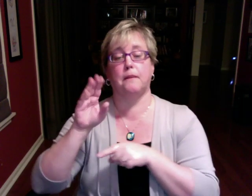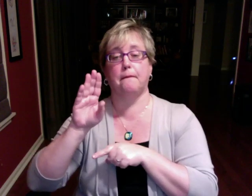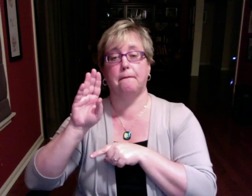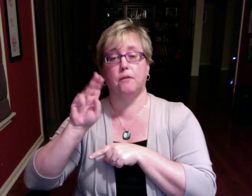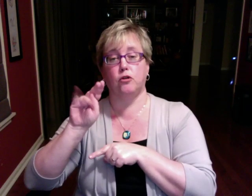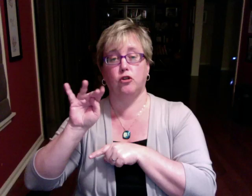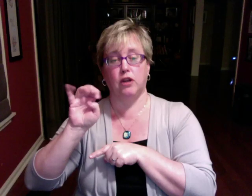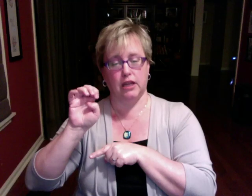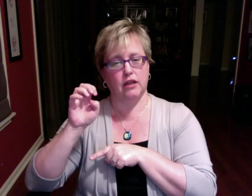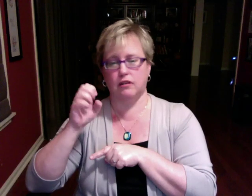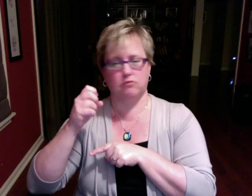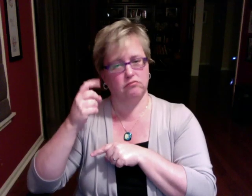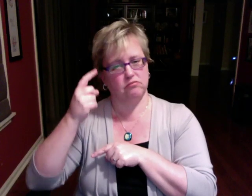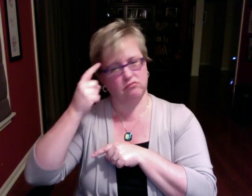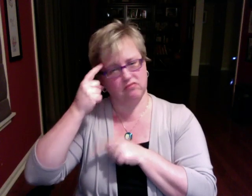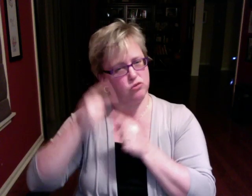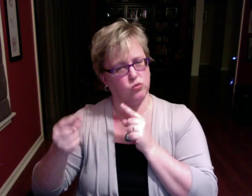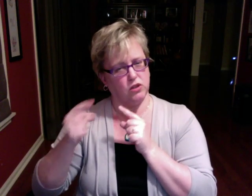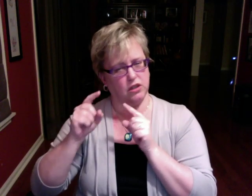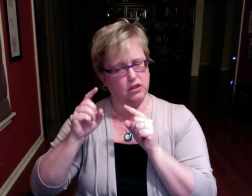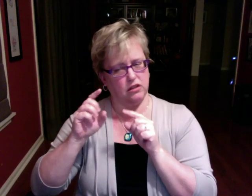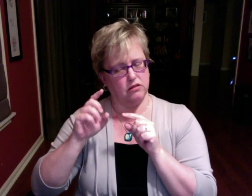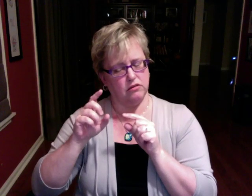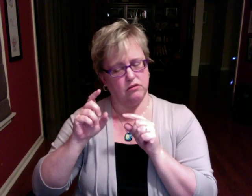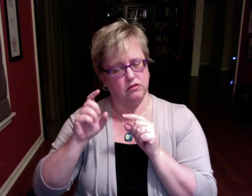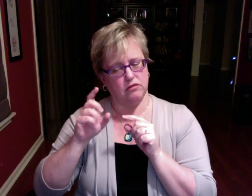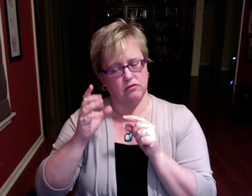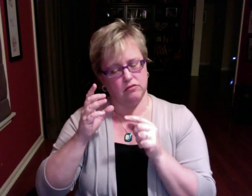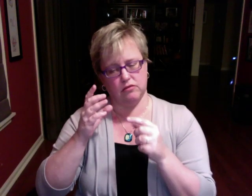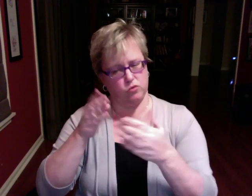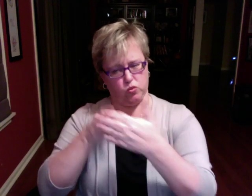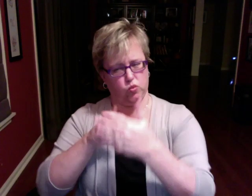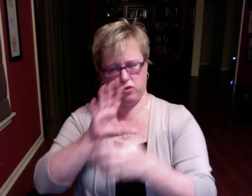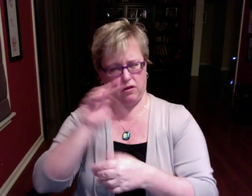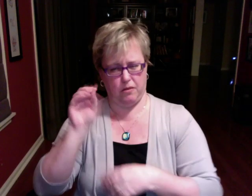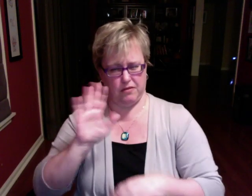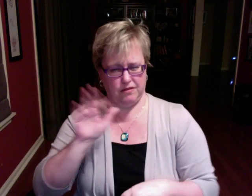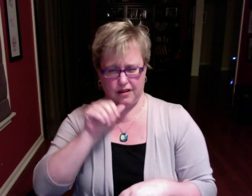Bernie was against the idea of allowing families sue companies.